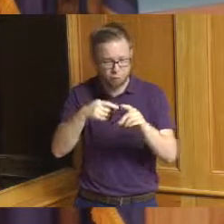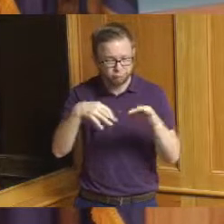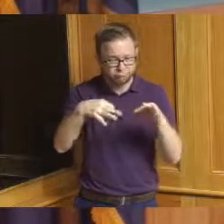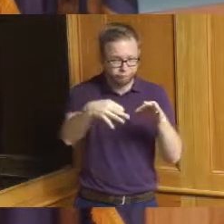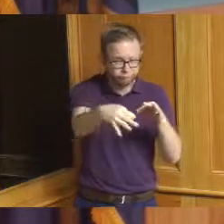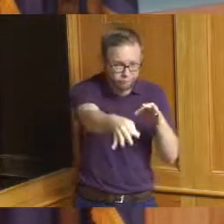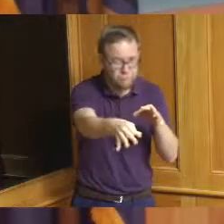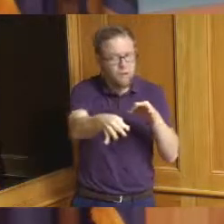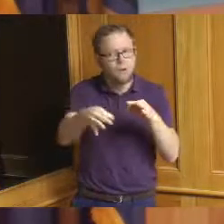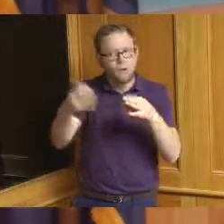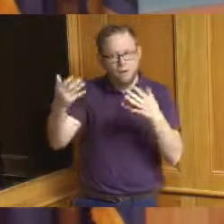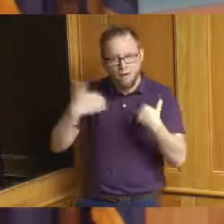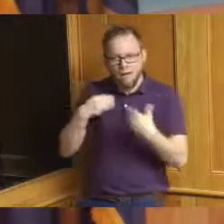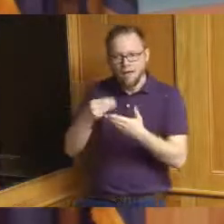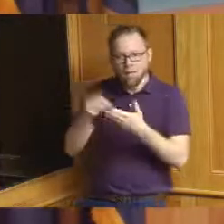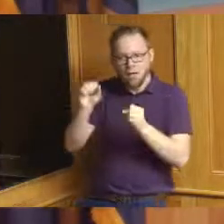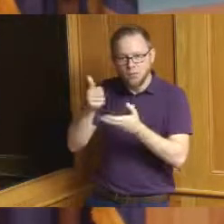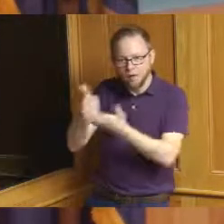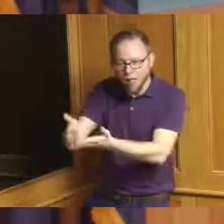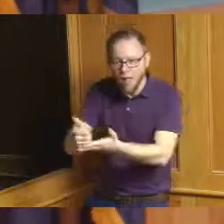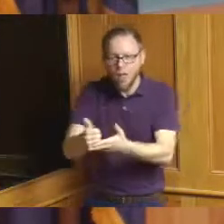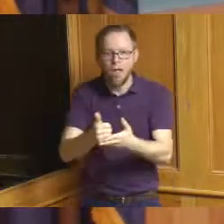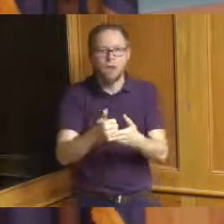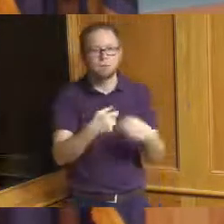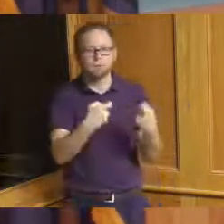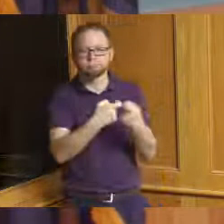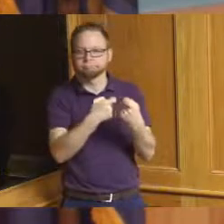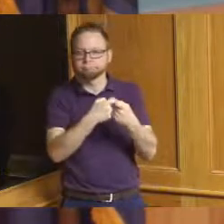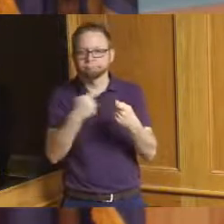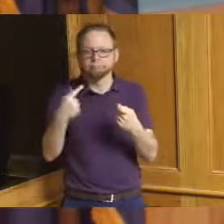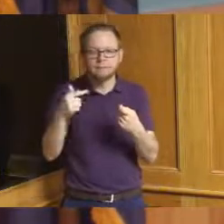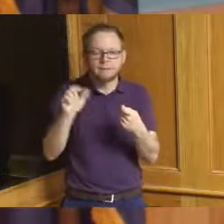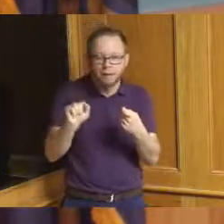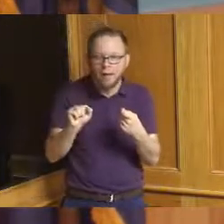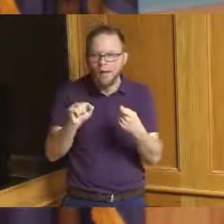and you're you're gas and electric you're behind or your water bill we got something to help you